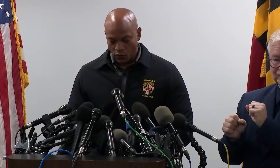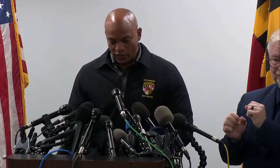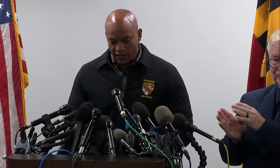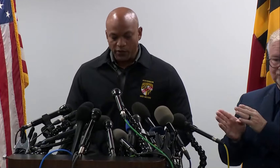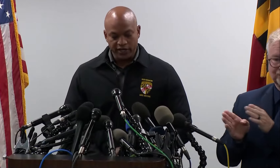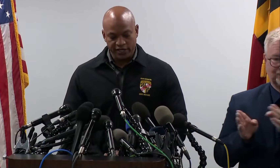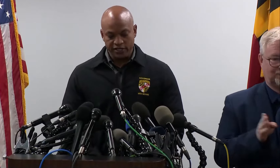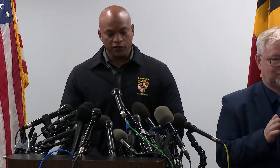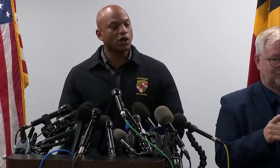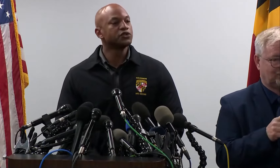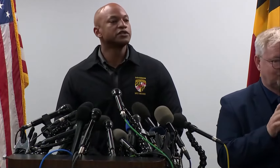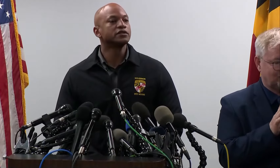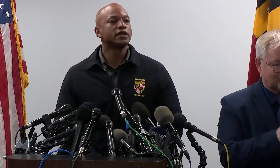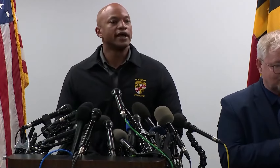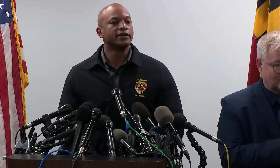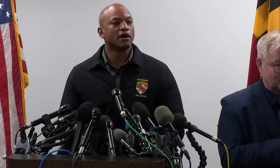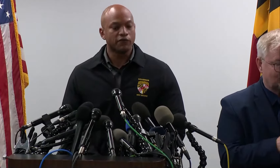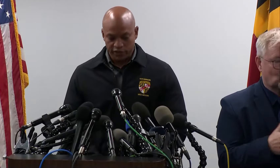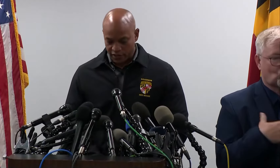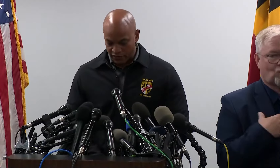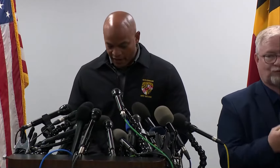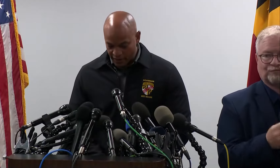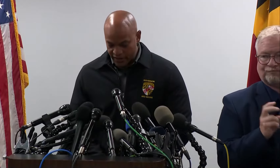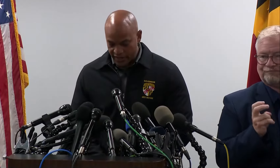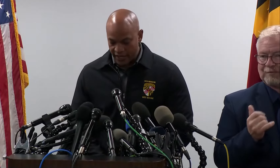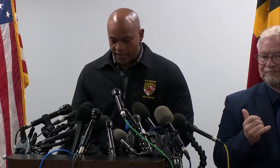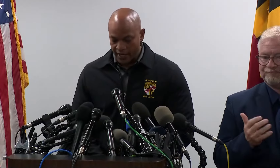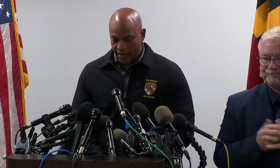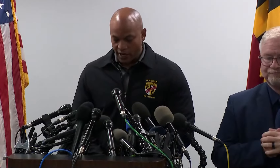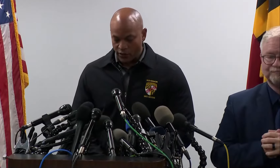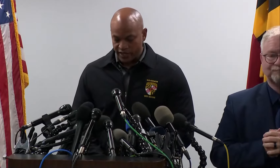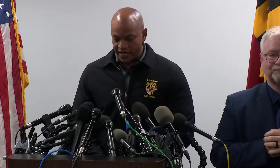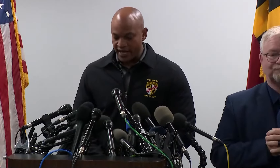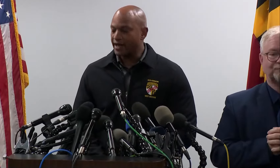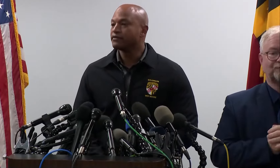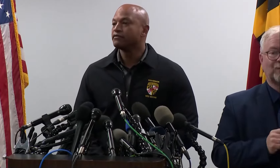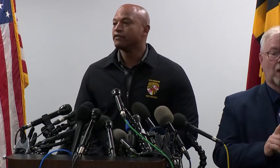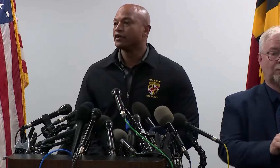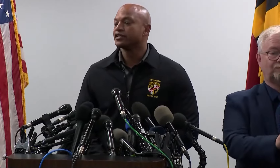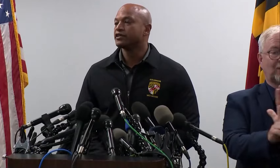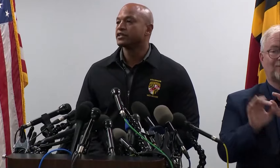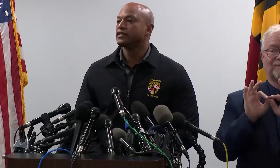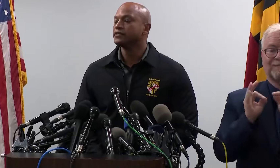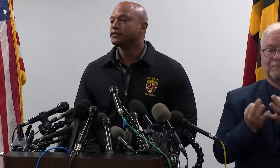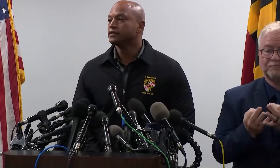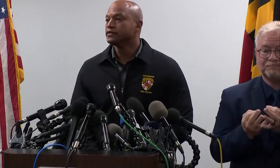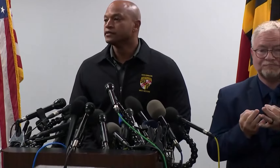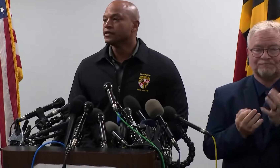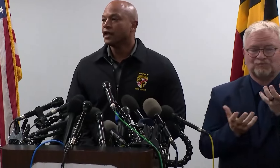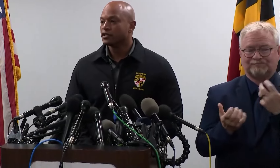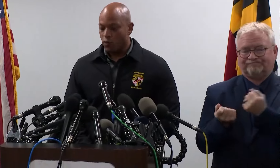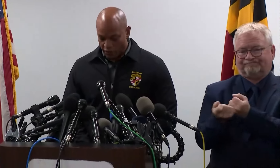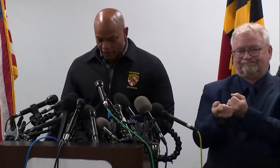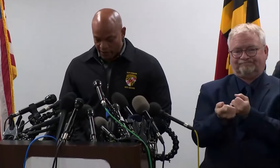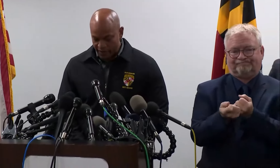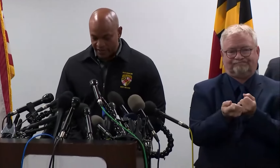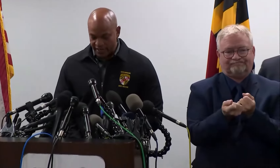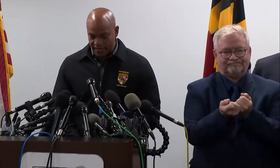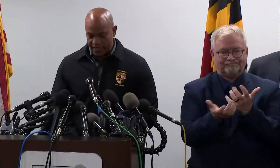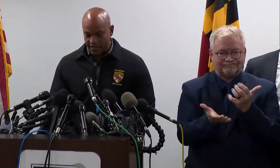We need to bring a sense of closure and comfort to the families and we take that very seriously and to all the families, I say